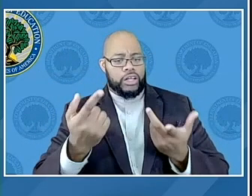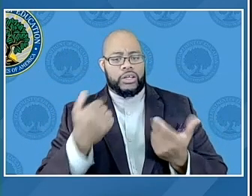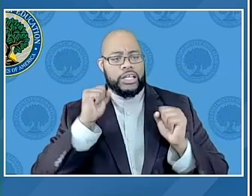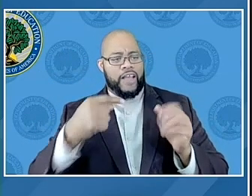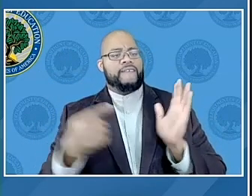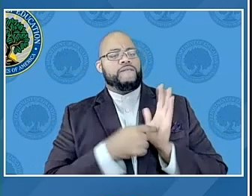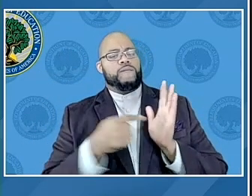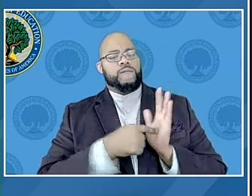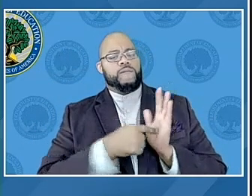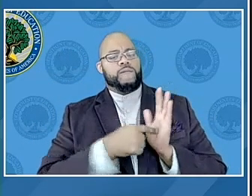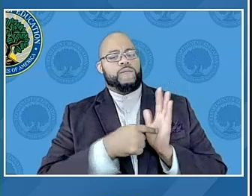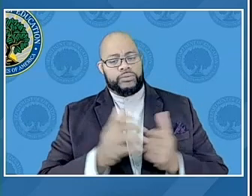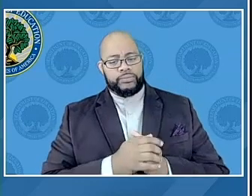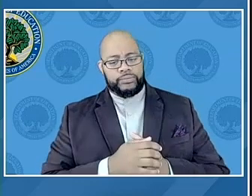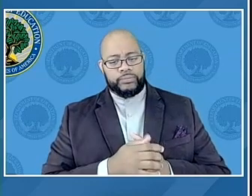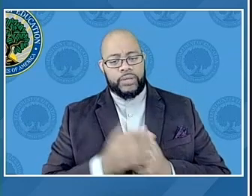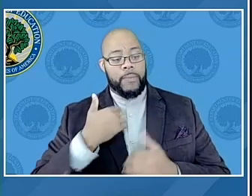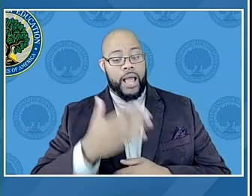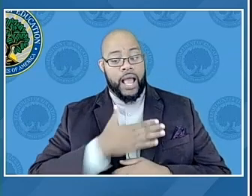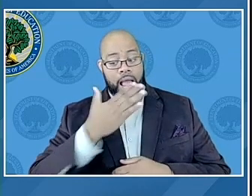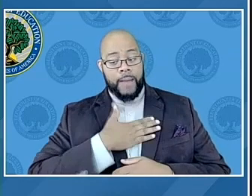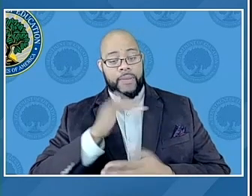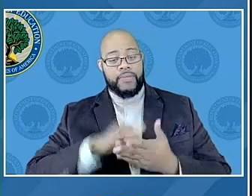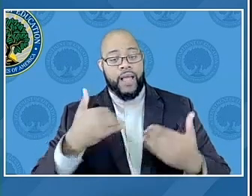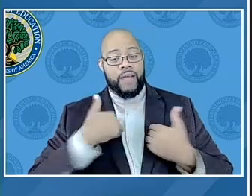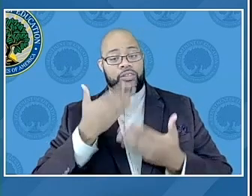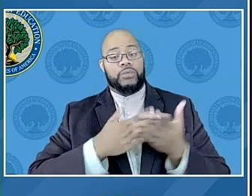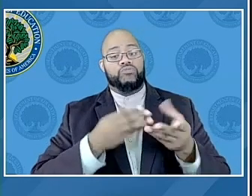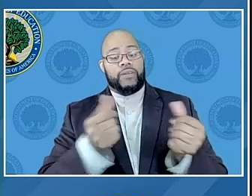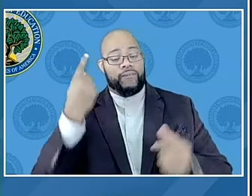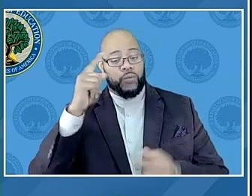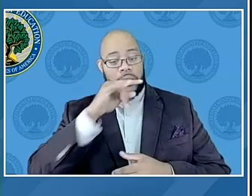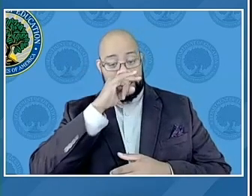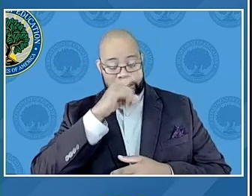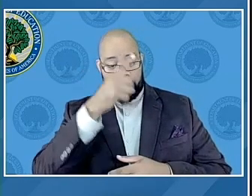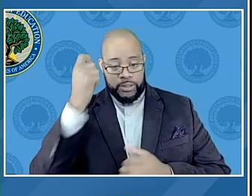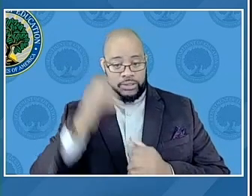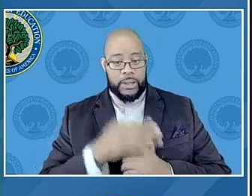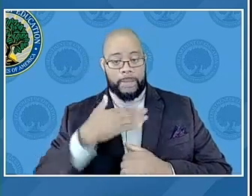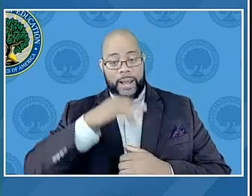I'm happy that there is some relief for the kids because my kids are also affected